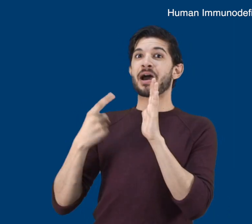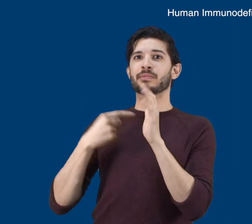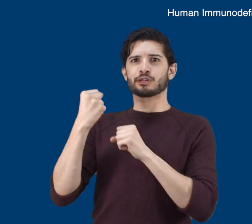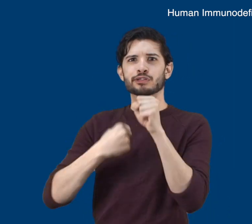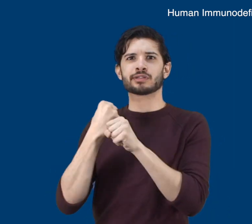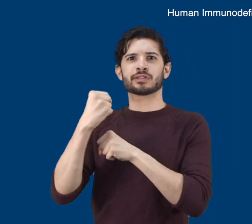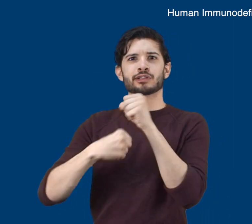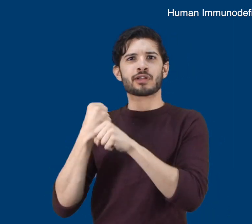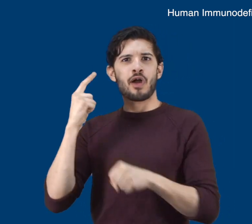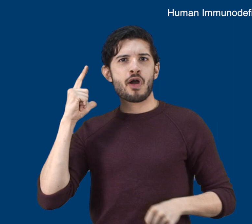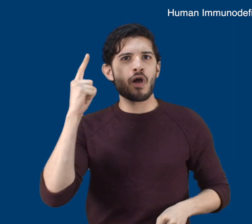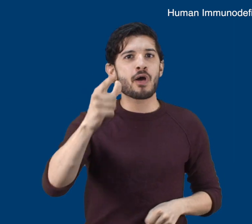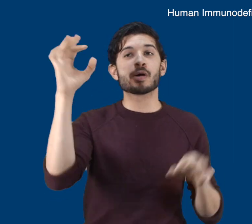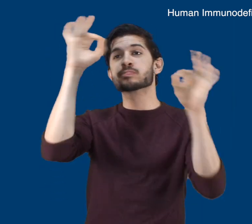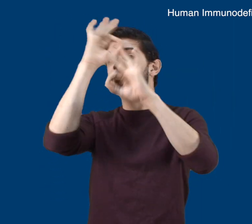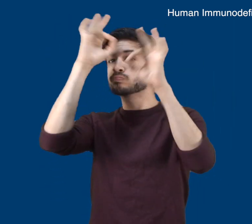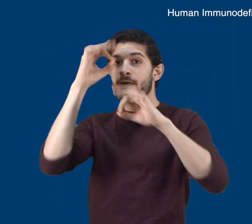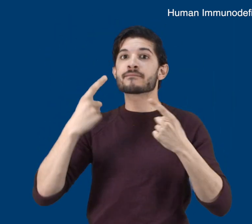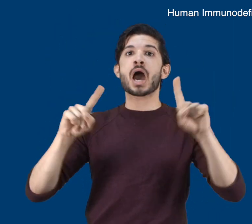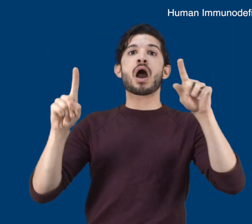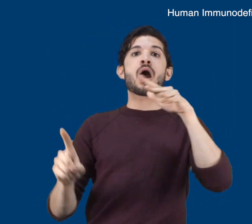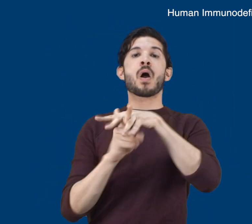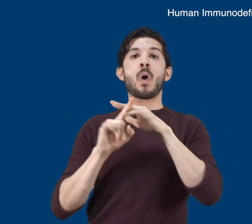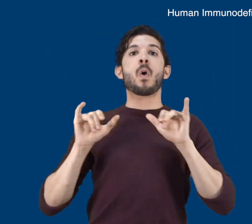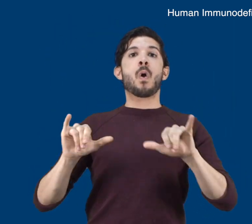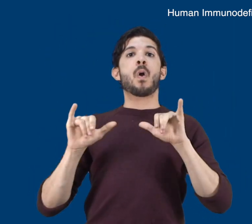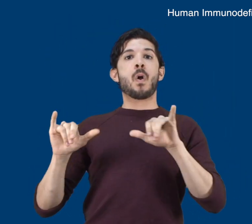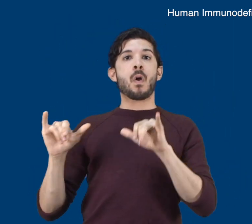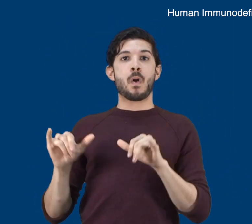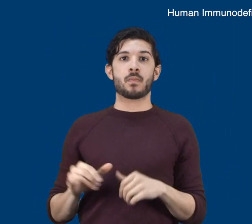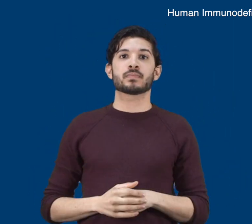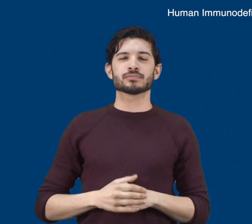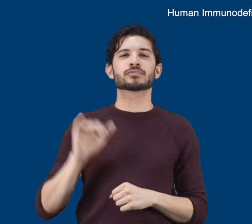It can take years for symptoms to show up,